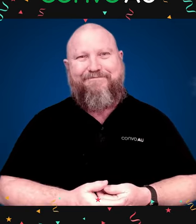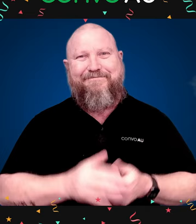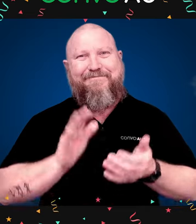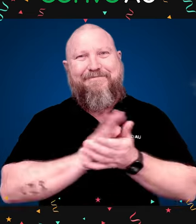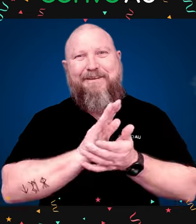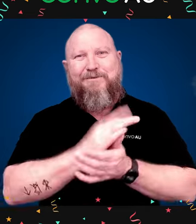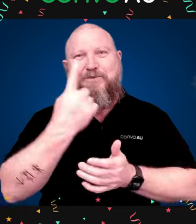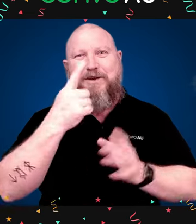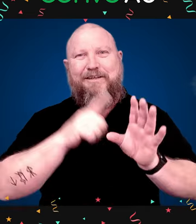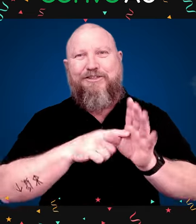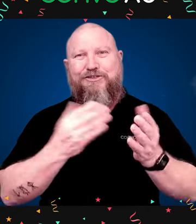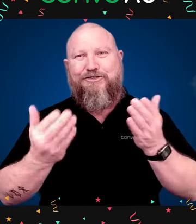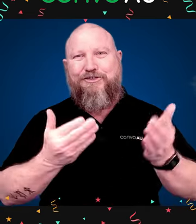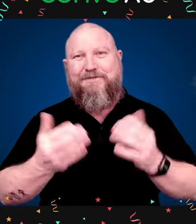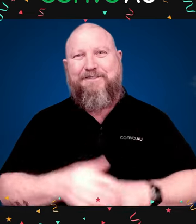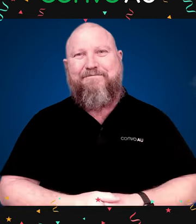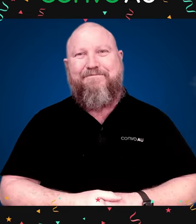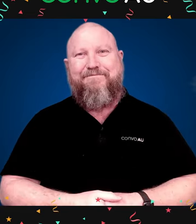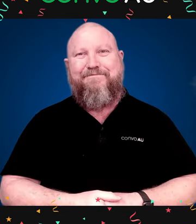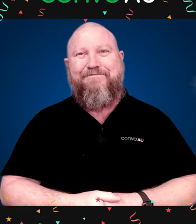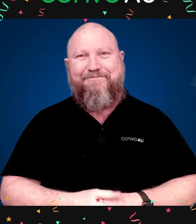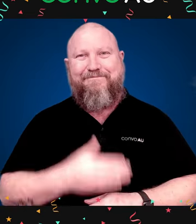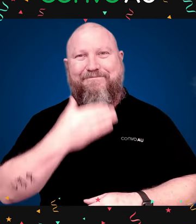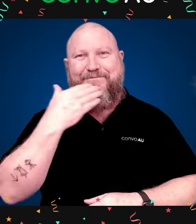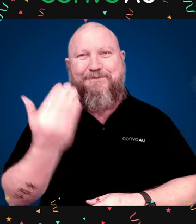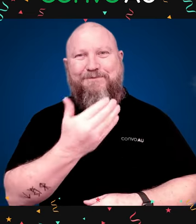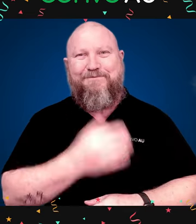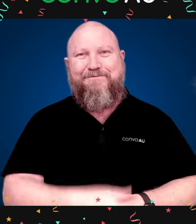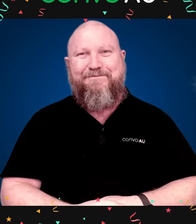Happy 1 Year Service! Thank you!